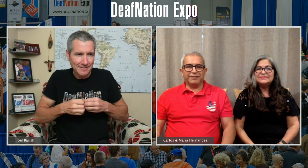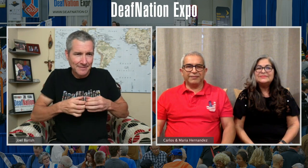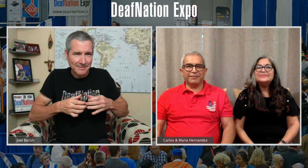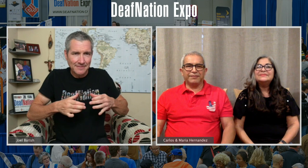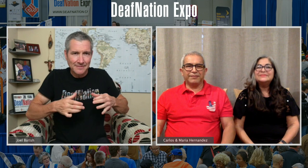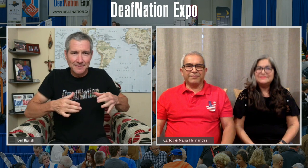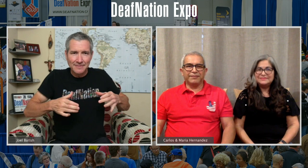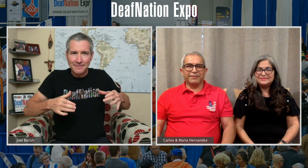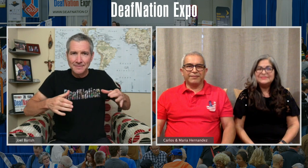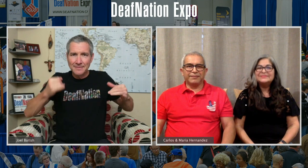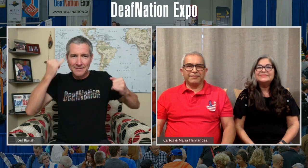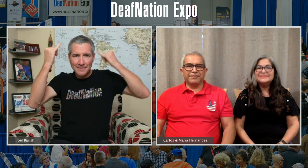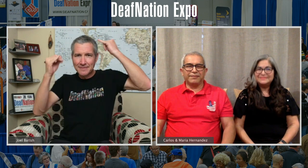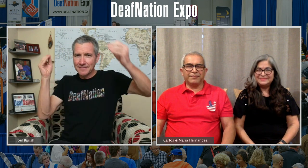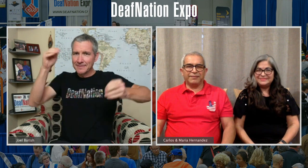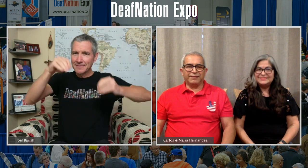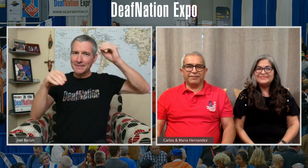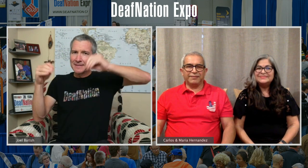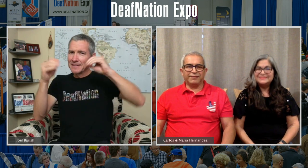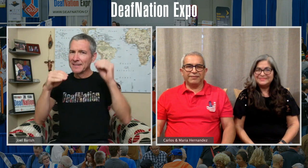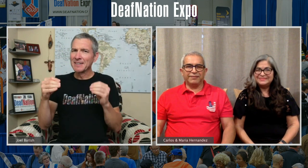grew more with ideas and adding more and more.